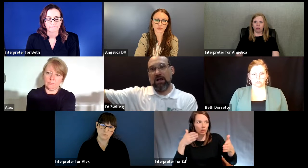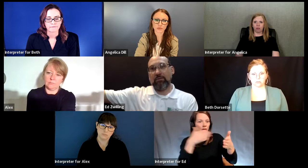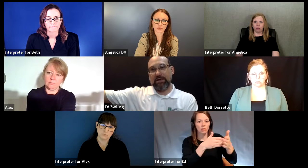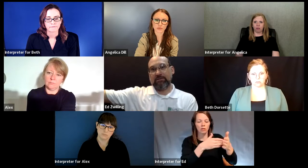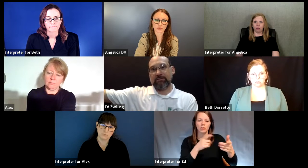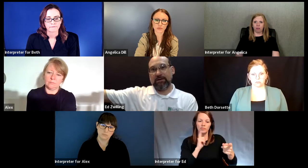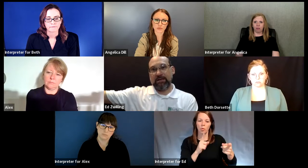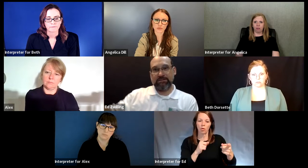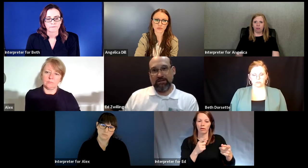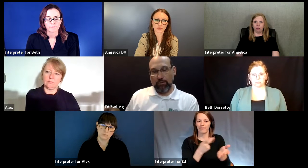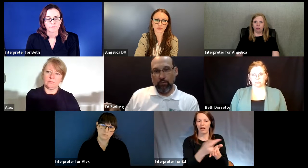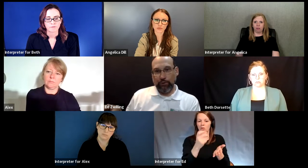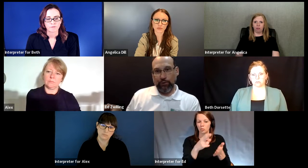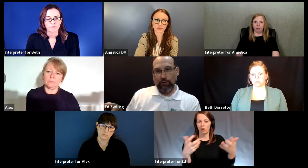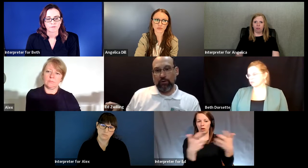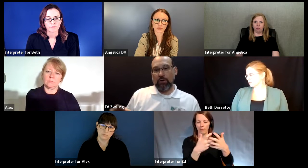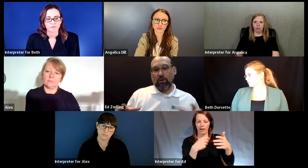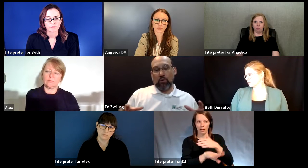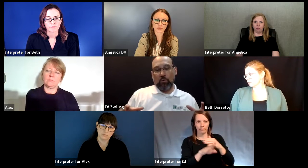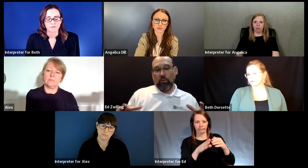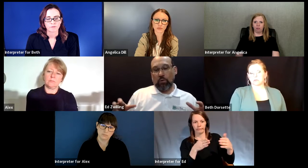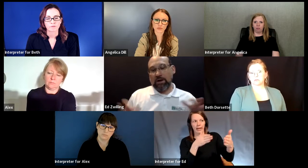accommodate against an employer.